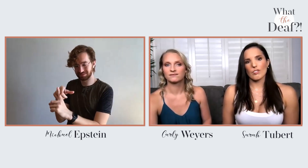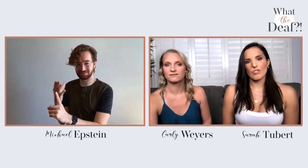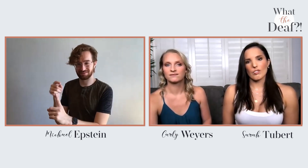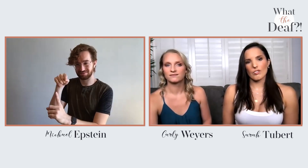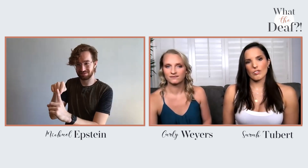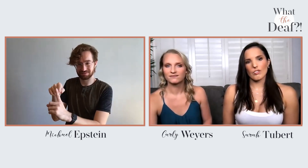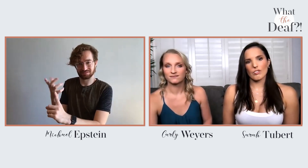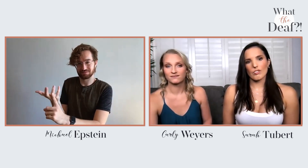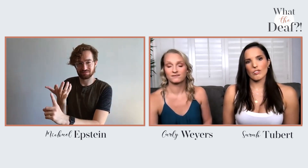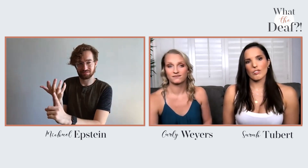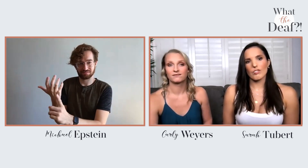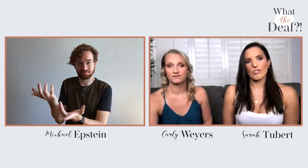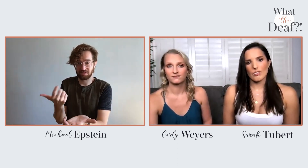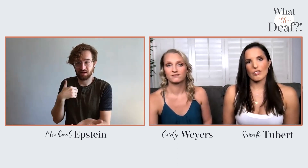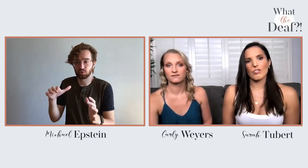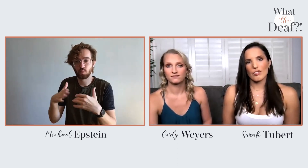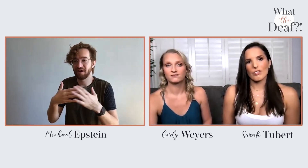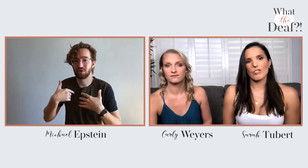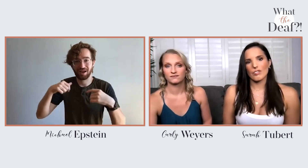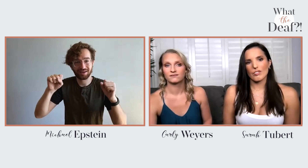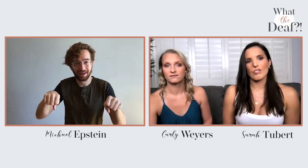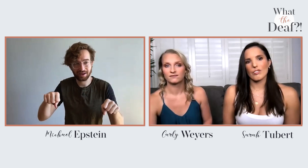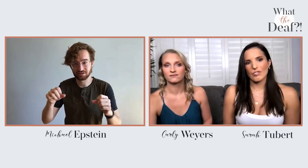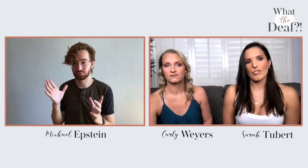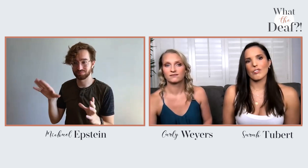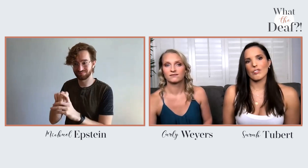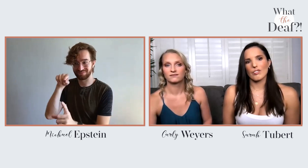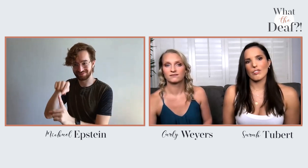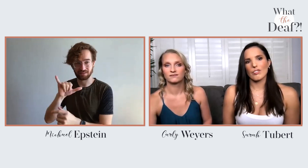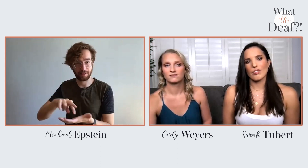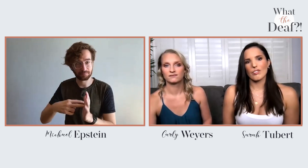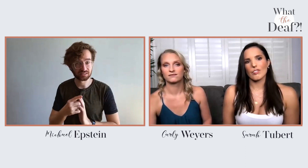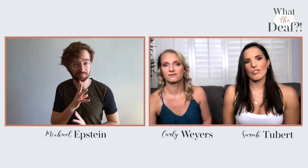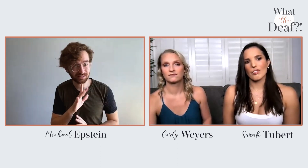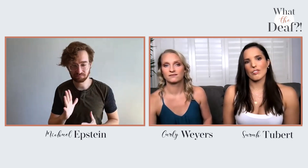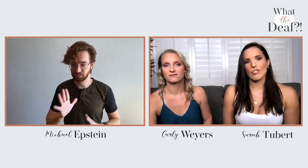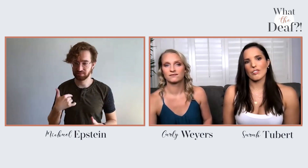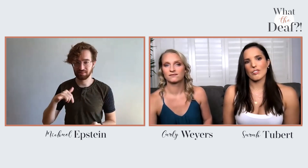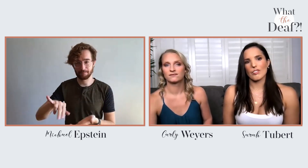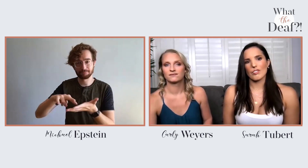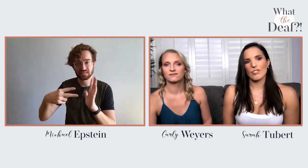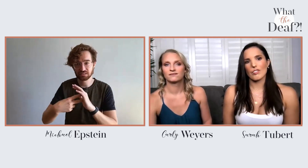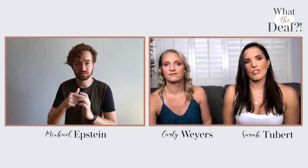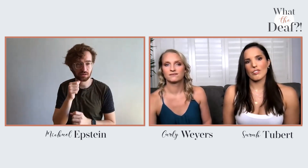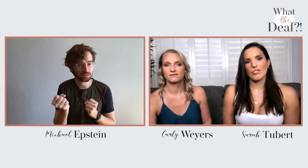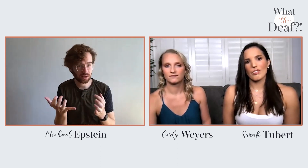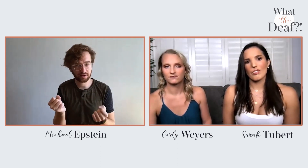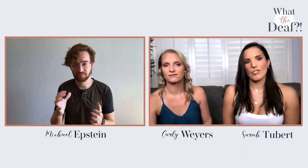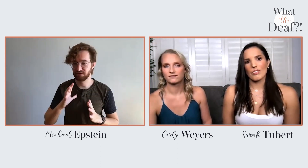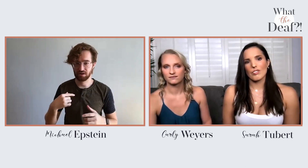I had my eye on this goal and I would do whatever it took to be a part of that, whether it meant I had to speak, whether it meant I didn't use sign language,